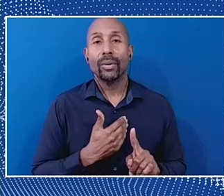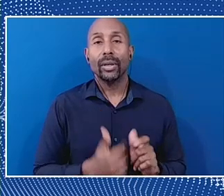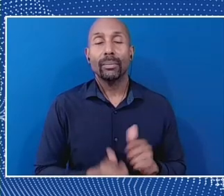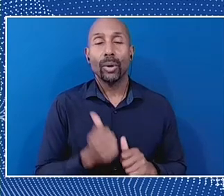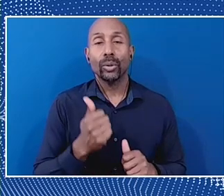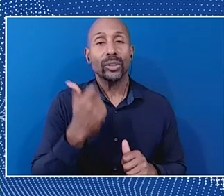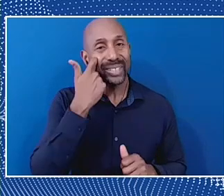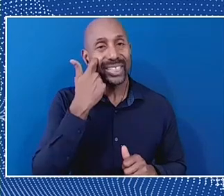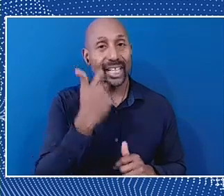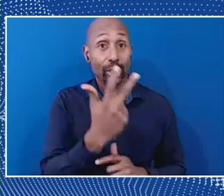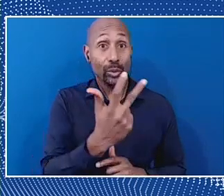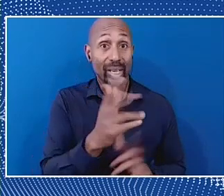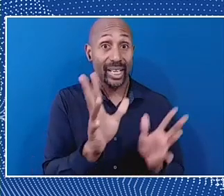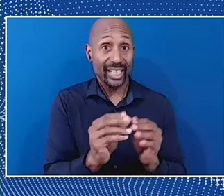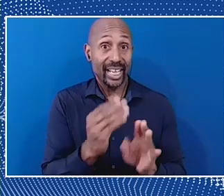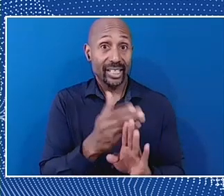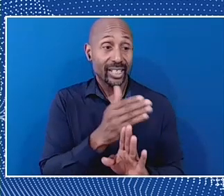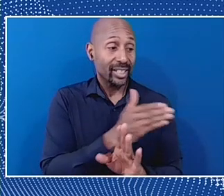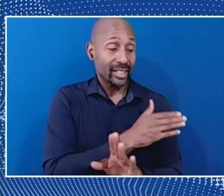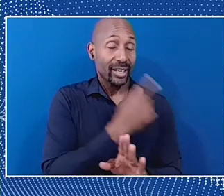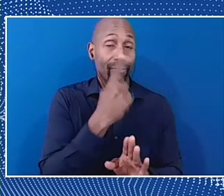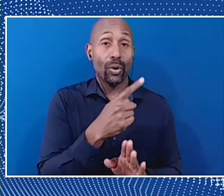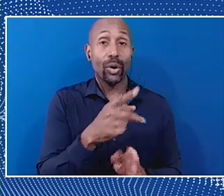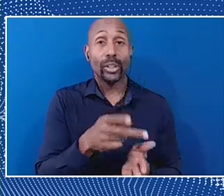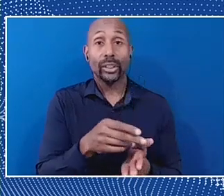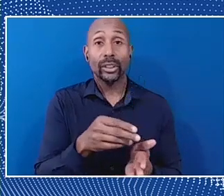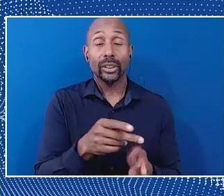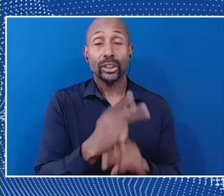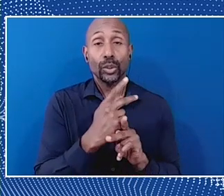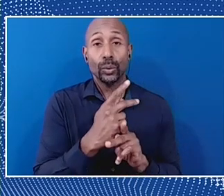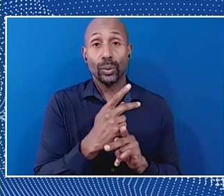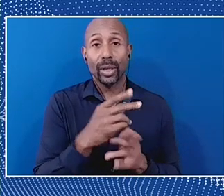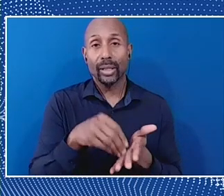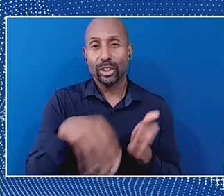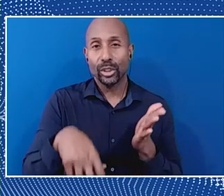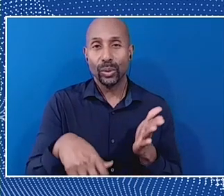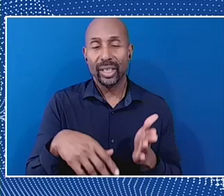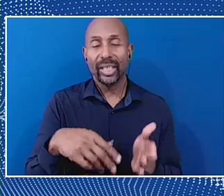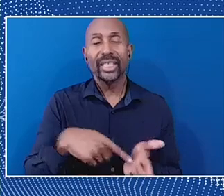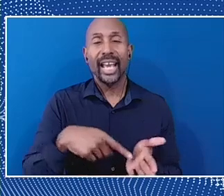Yeah, and I understand that. And the reason I said it's a little in the weeds is that I'm specifically talking